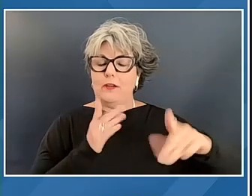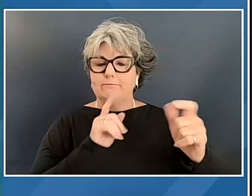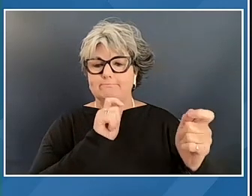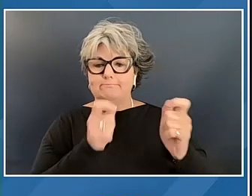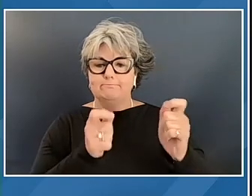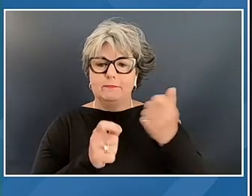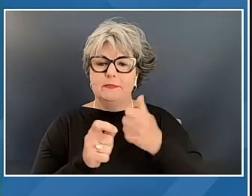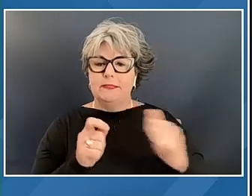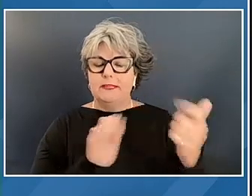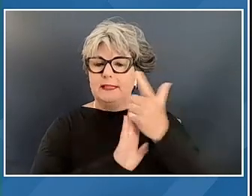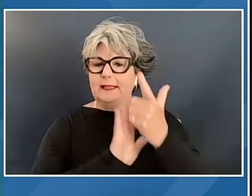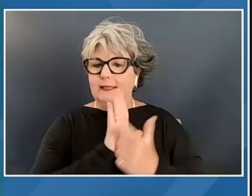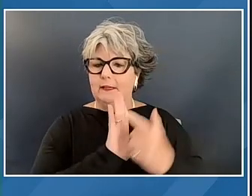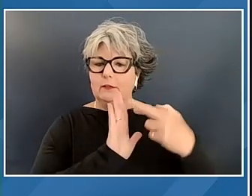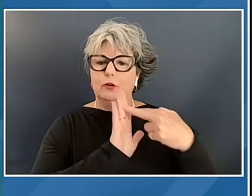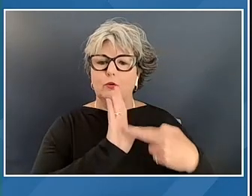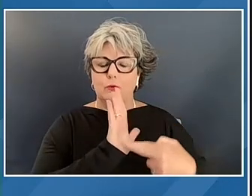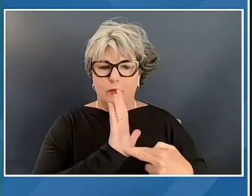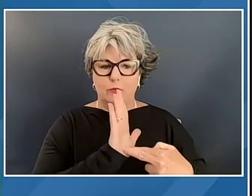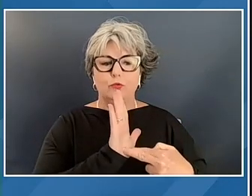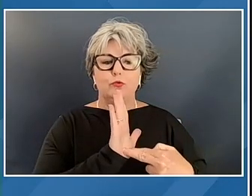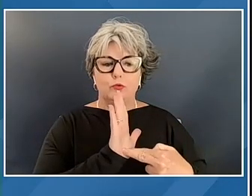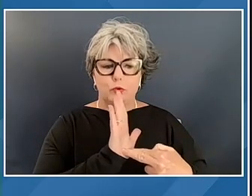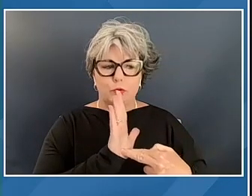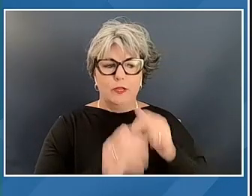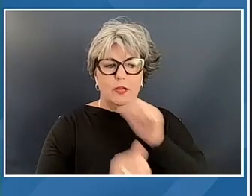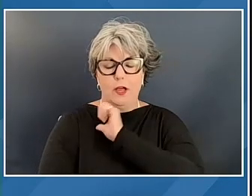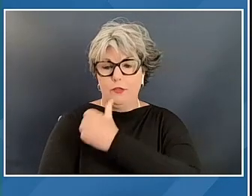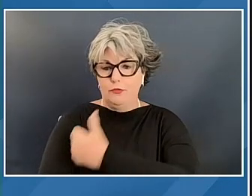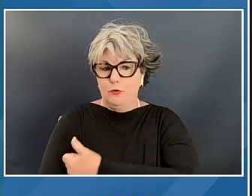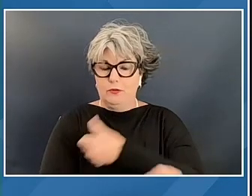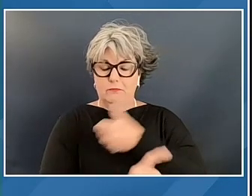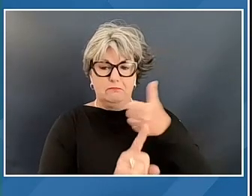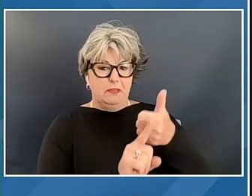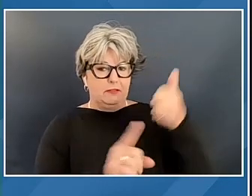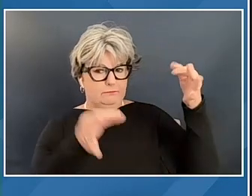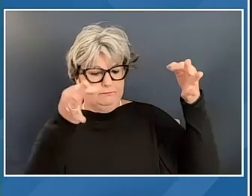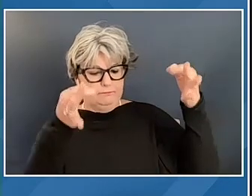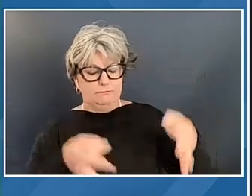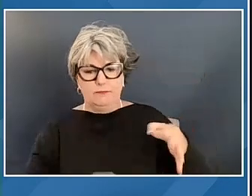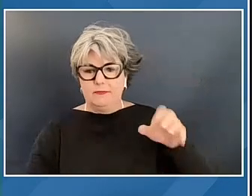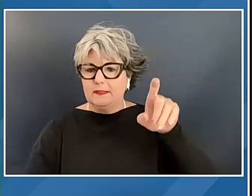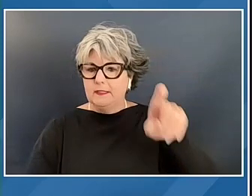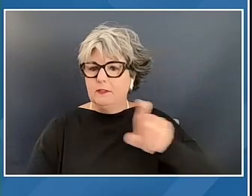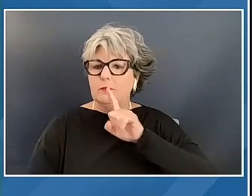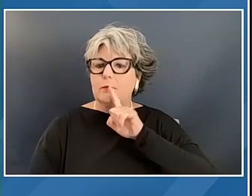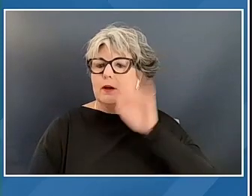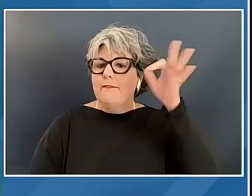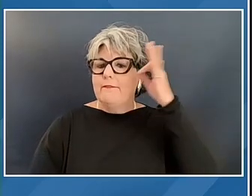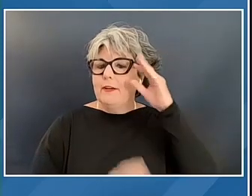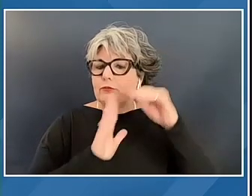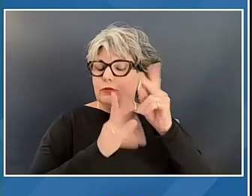regulatory authority that he deems necessary to ensure that Federal Student Aid recipients who are affected by a